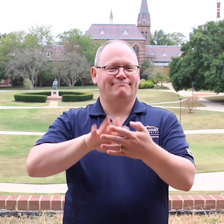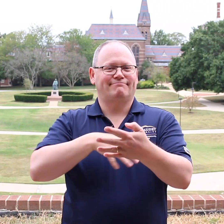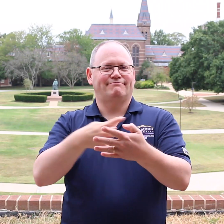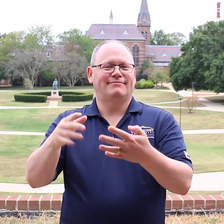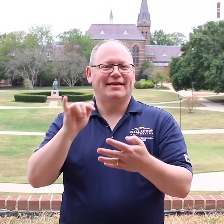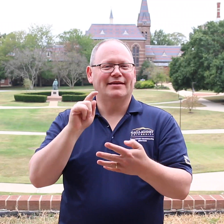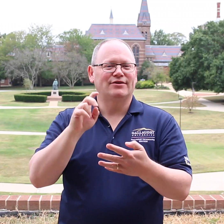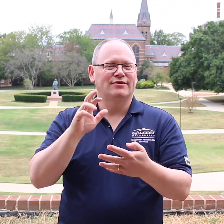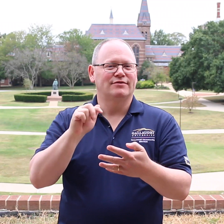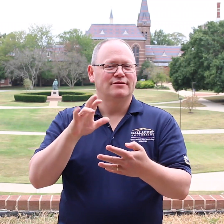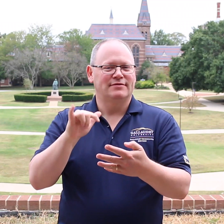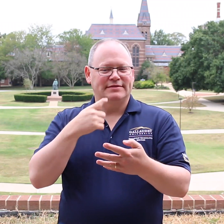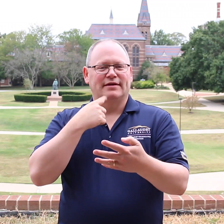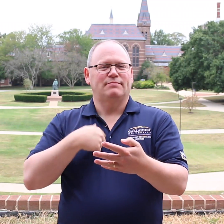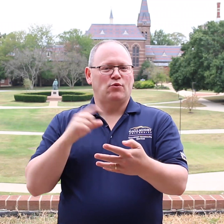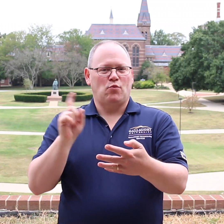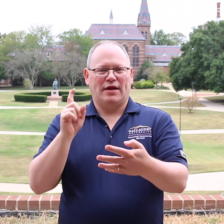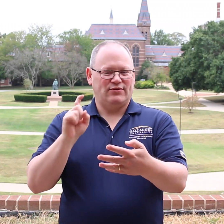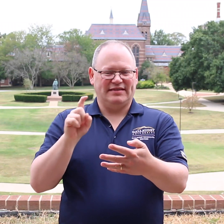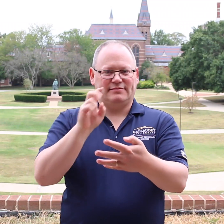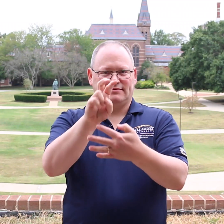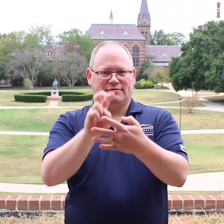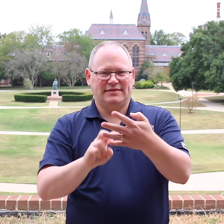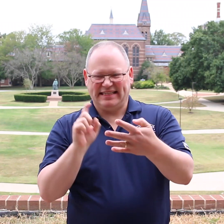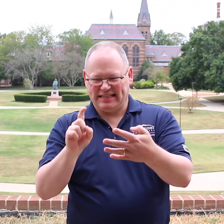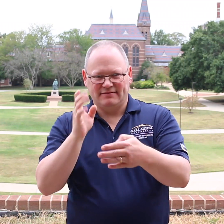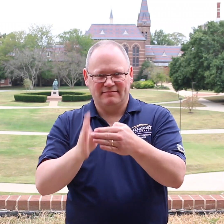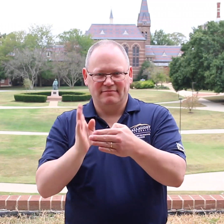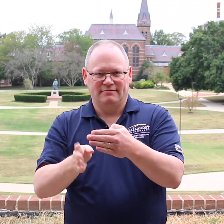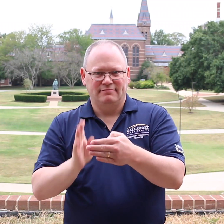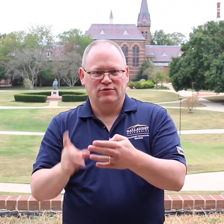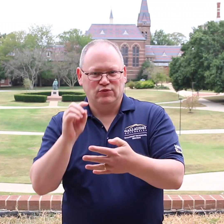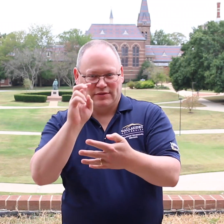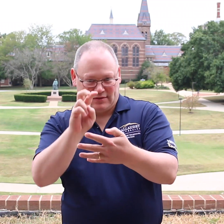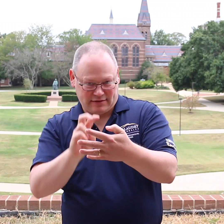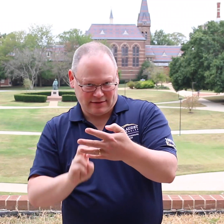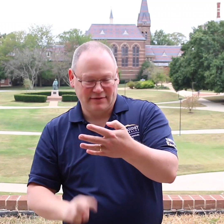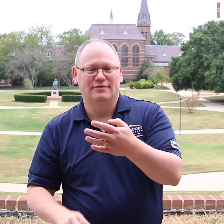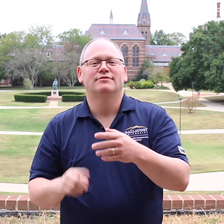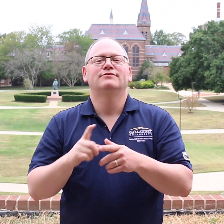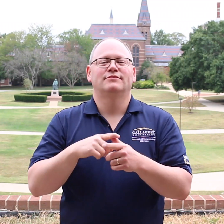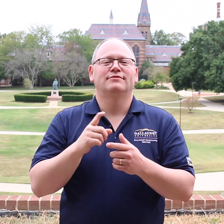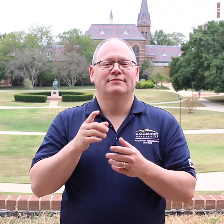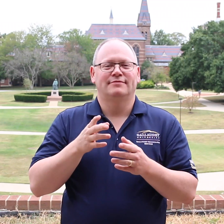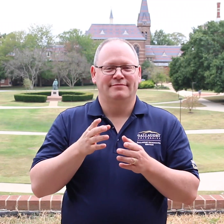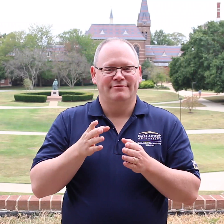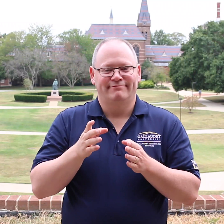I look at it as our itinerary to say where we need to go, what we need to complete to finish